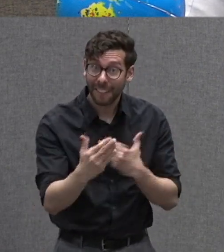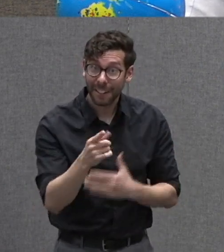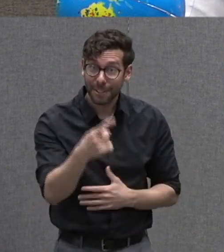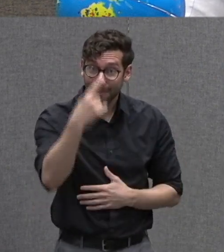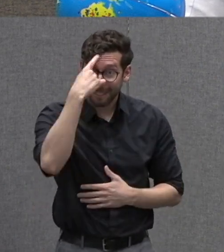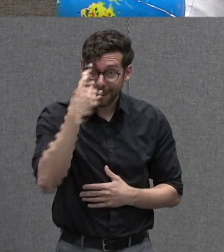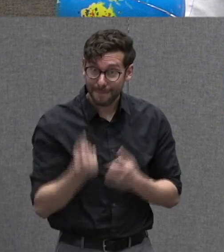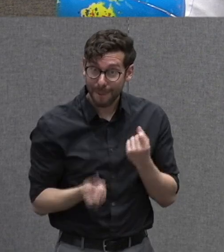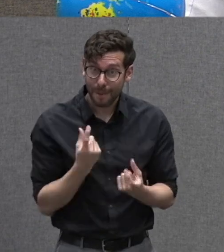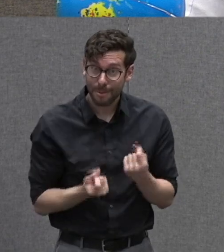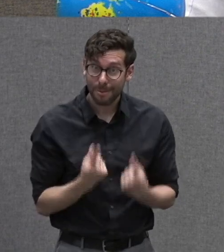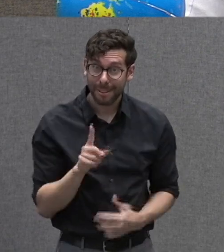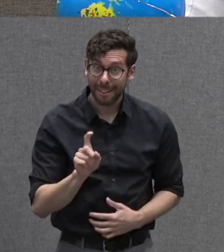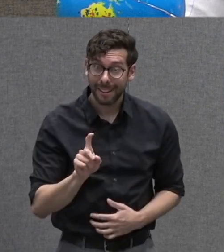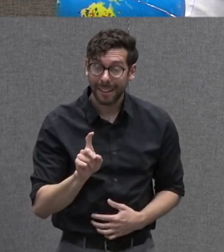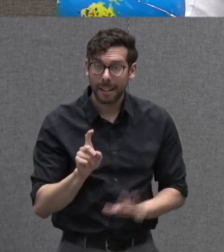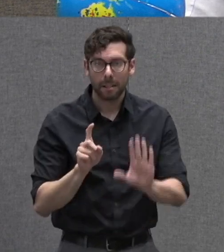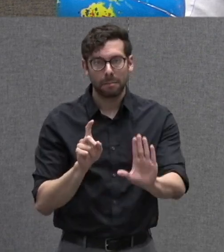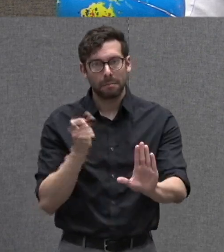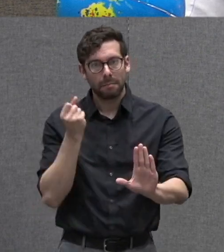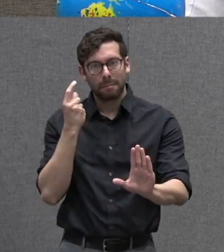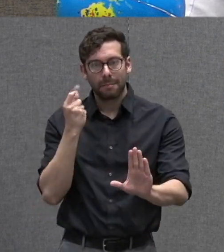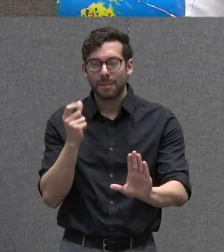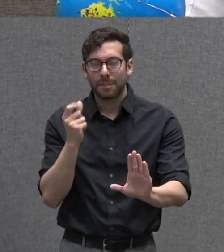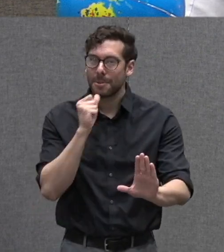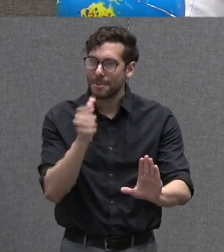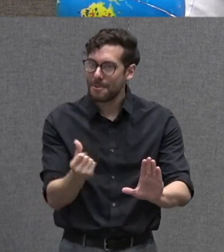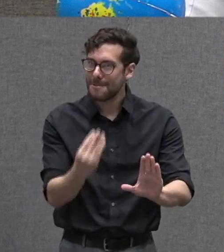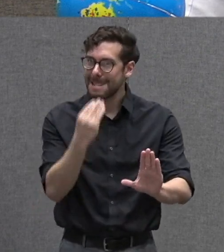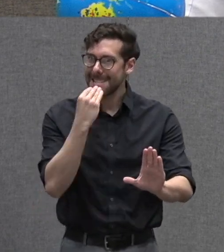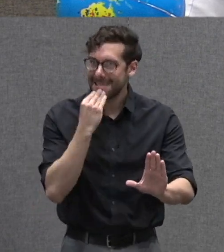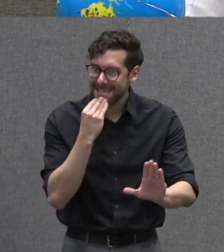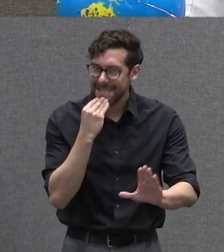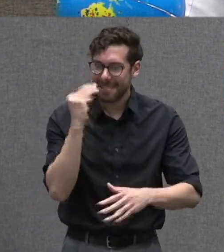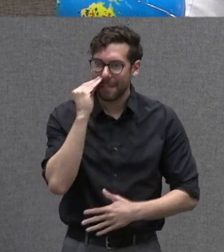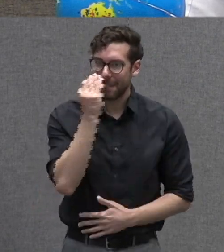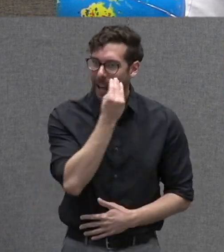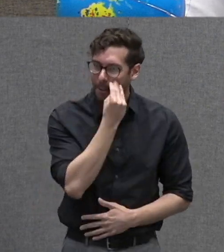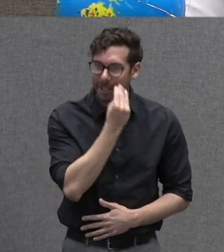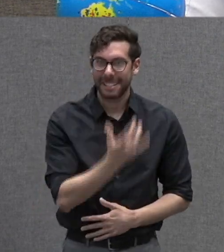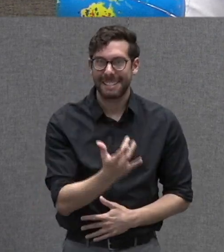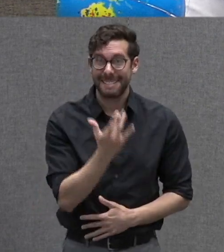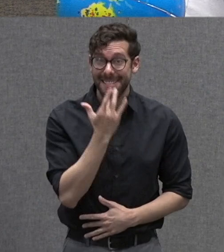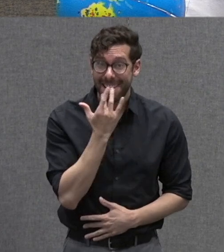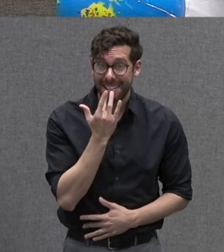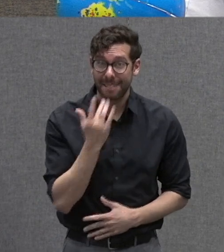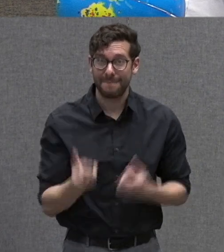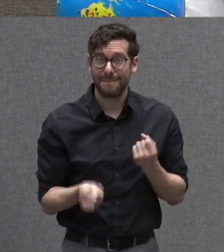they don't taste like popcorn. But what other words could you use to describe this picture